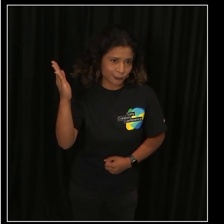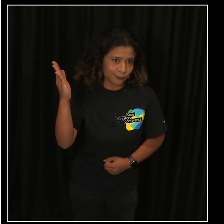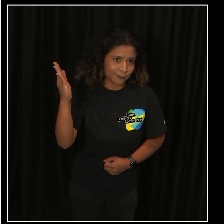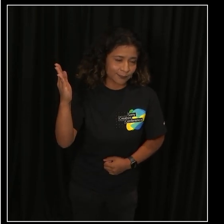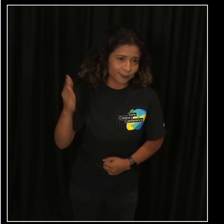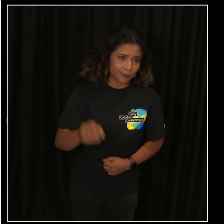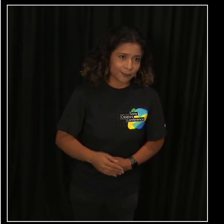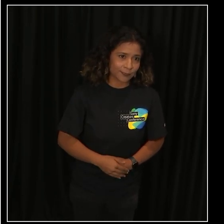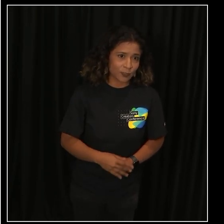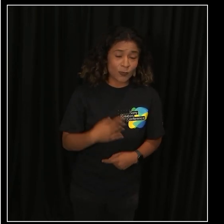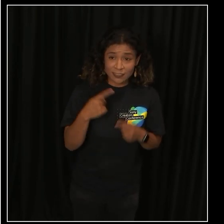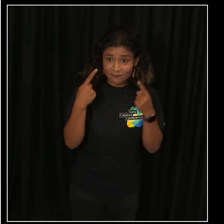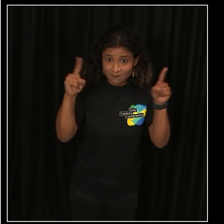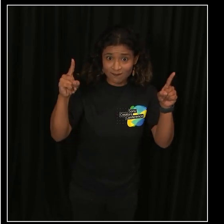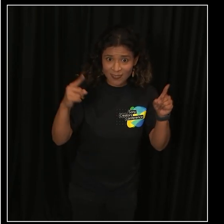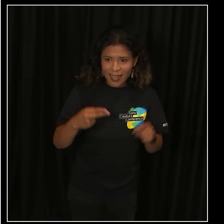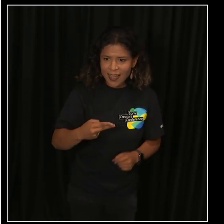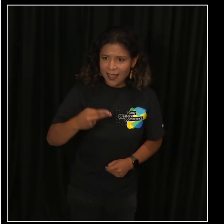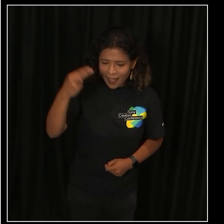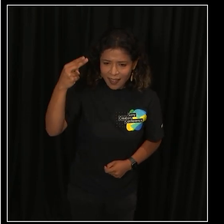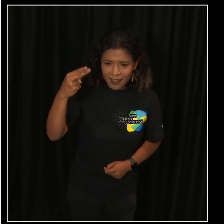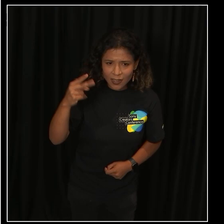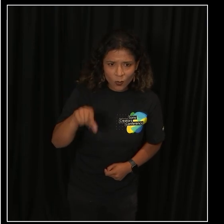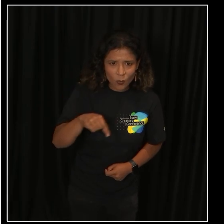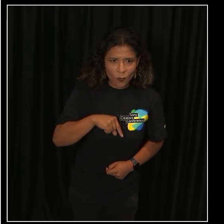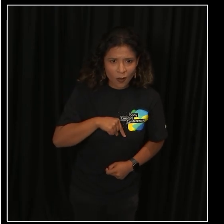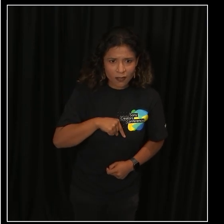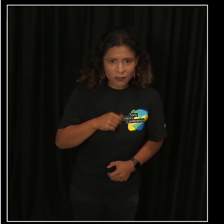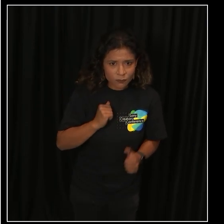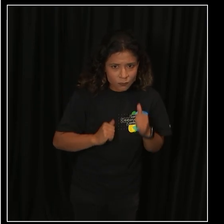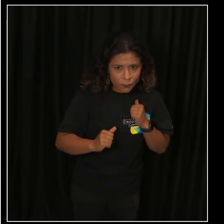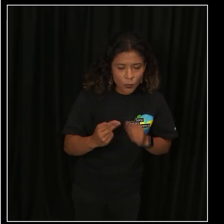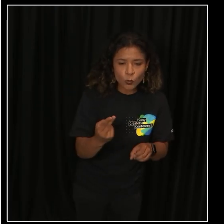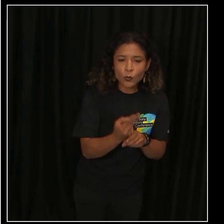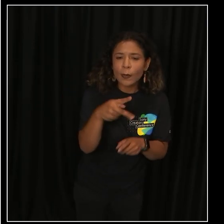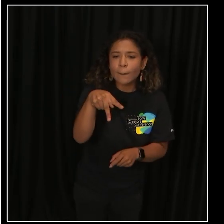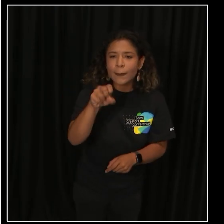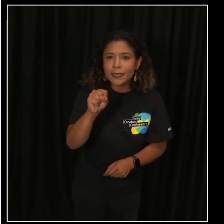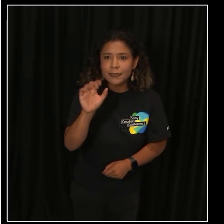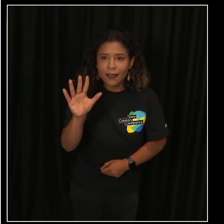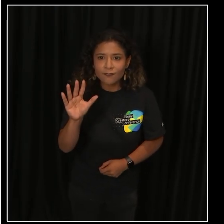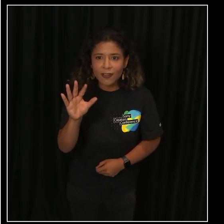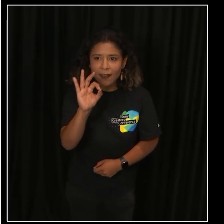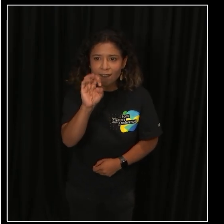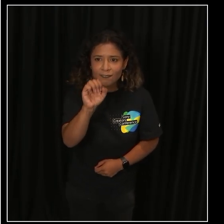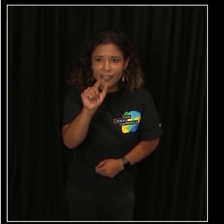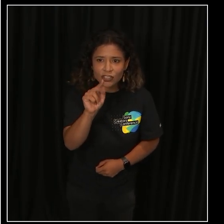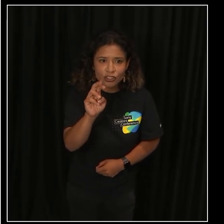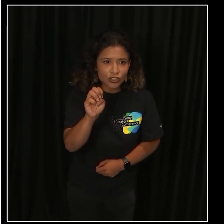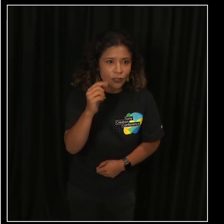We achieves high performance using a PlayStation 5 the features for optimizing for VR.